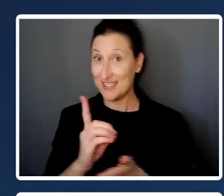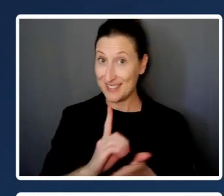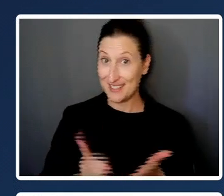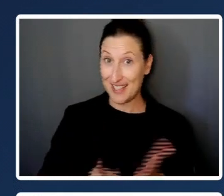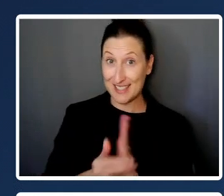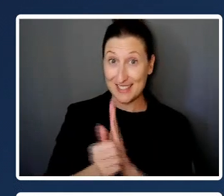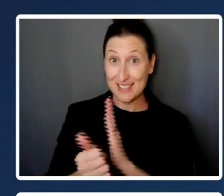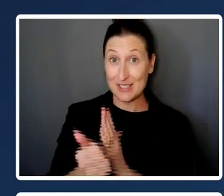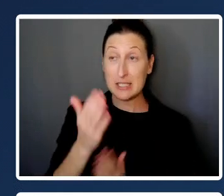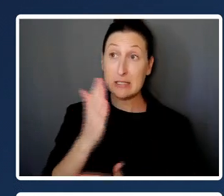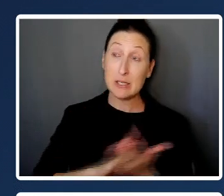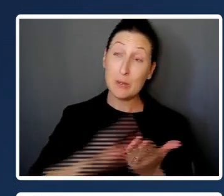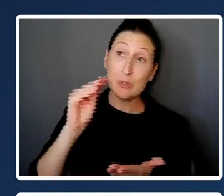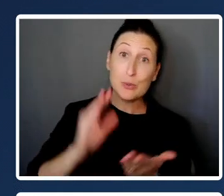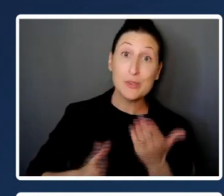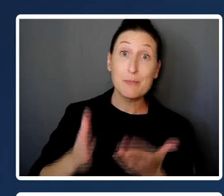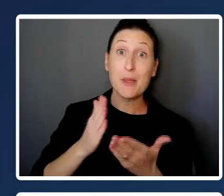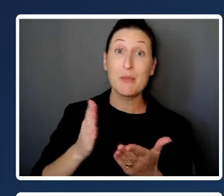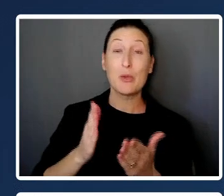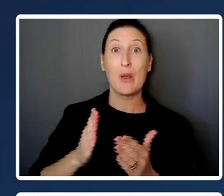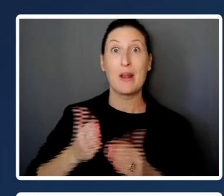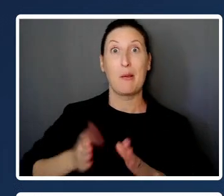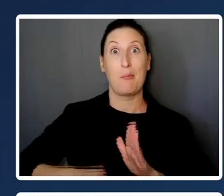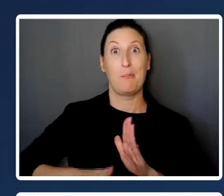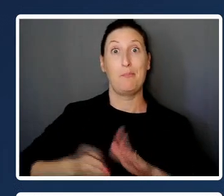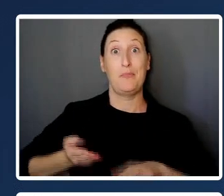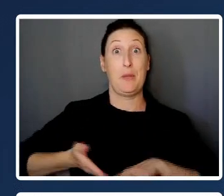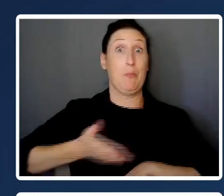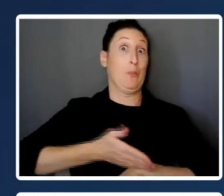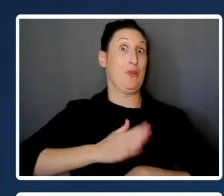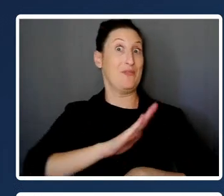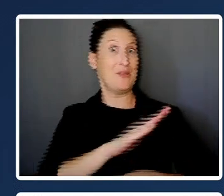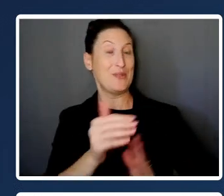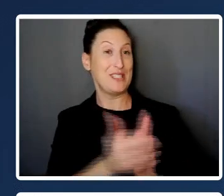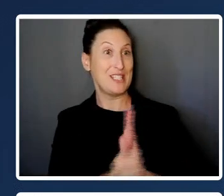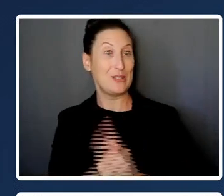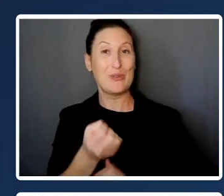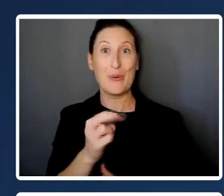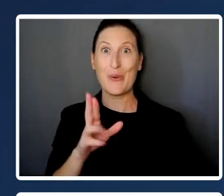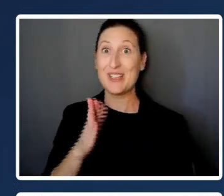on building those skills or some students had the skills and they wanted to showcase them.